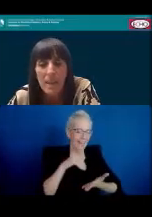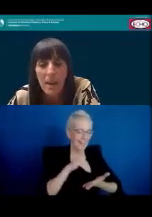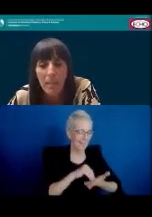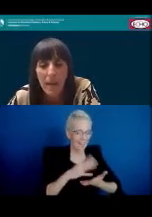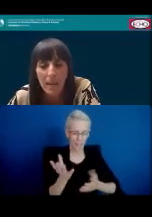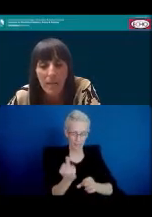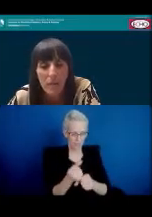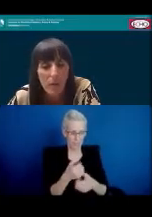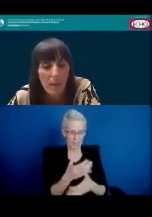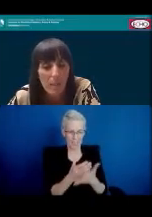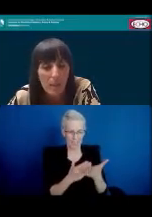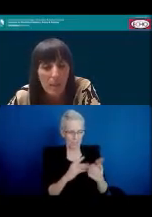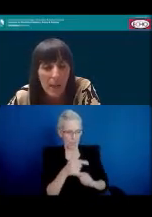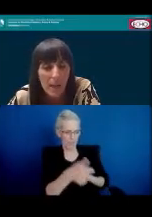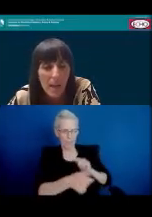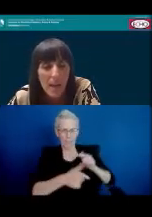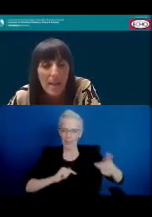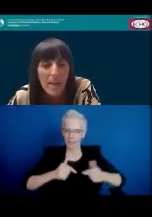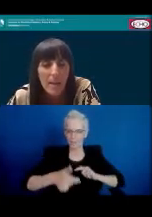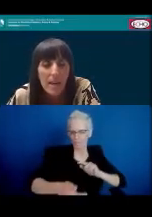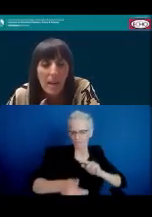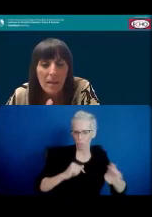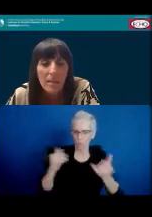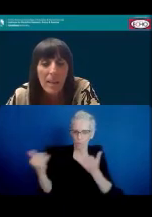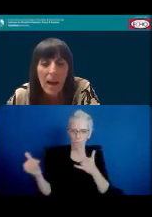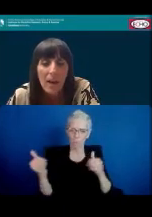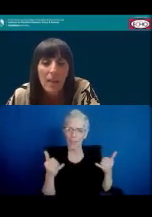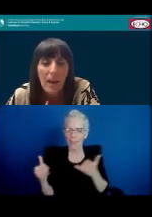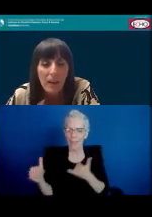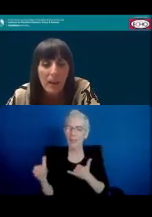that back. Back and Forth play that becomes how that early